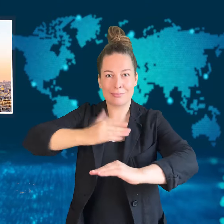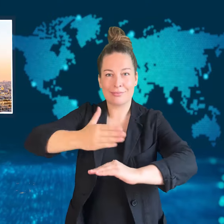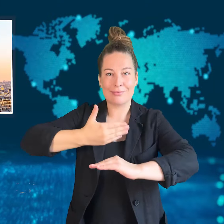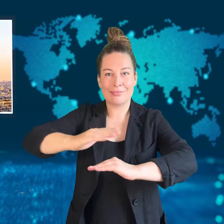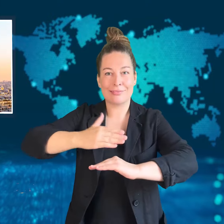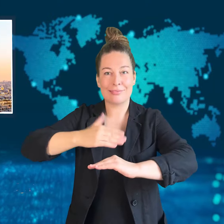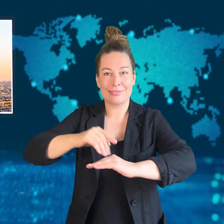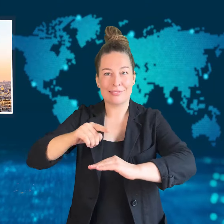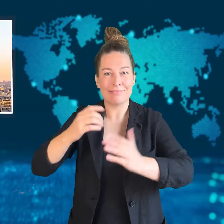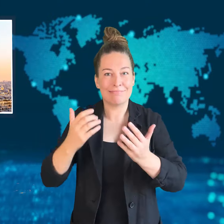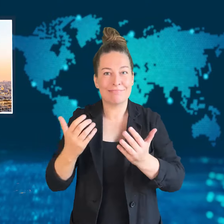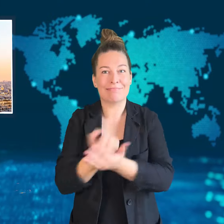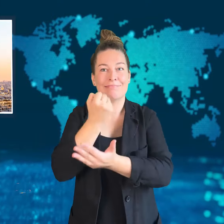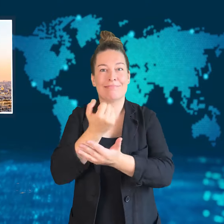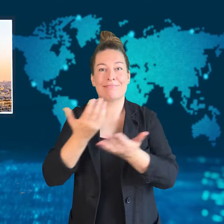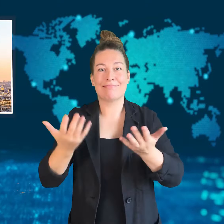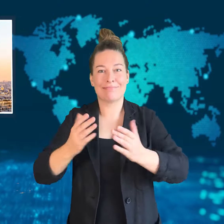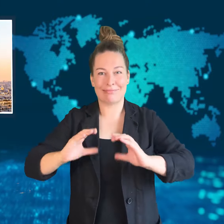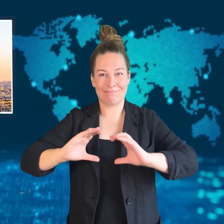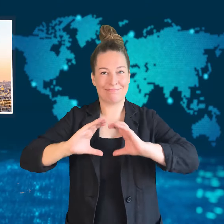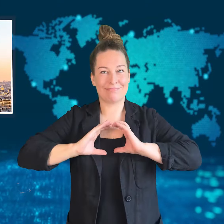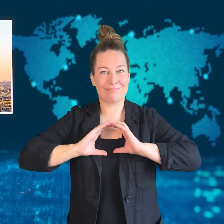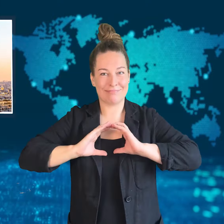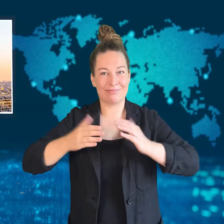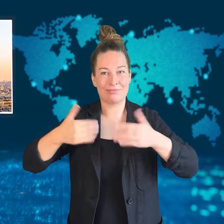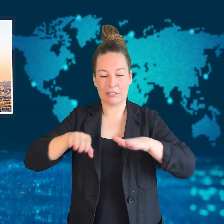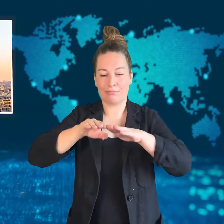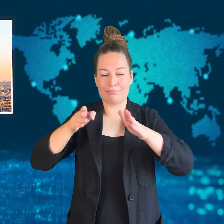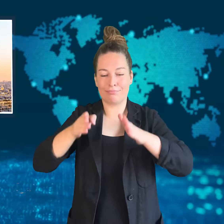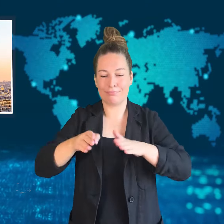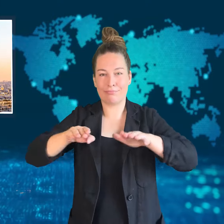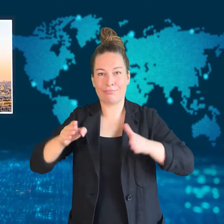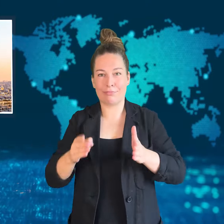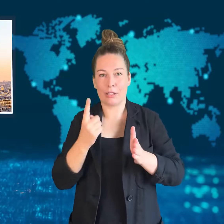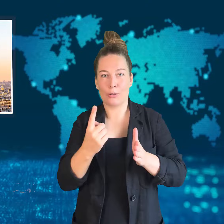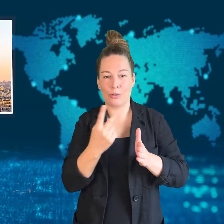punished for taking a selfie picture with South Korean players